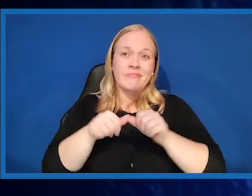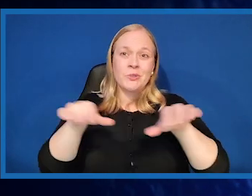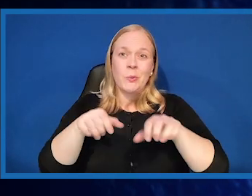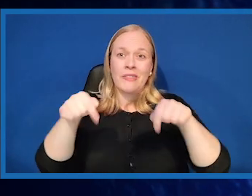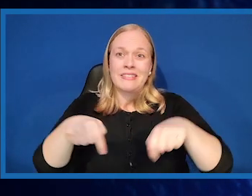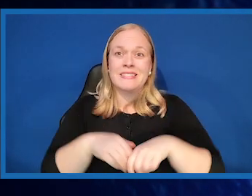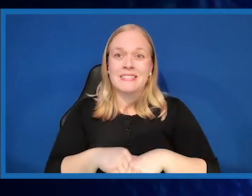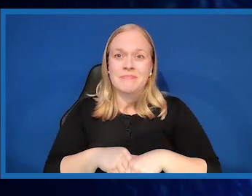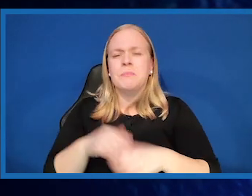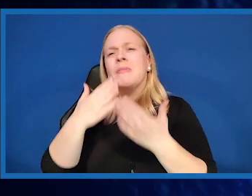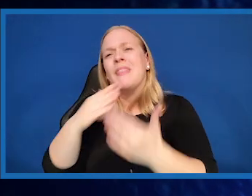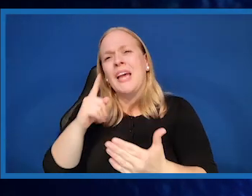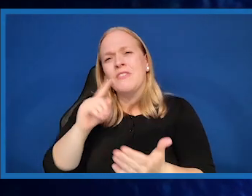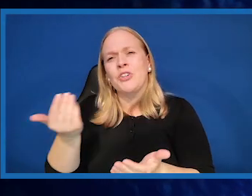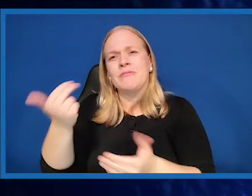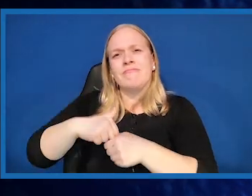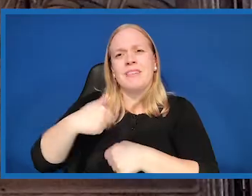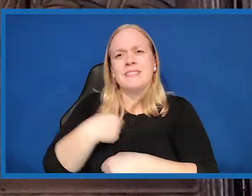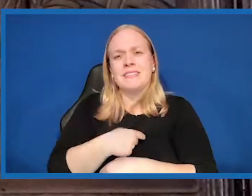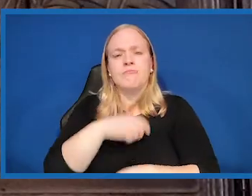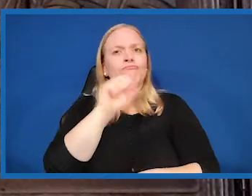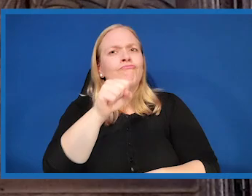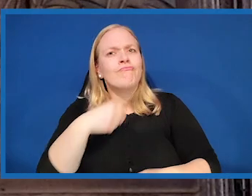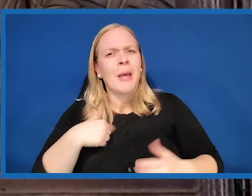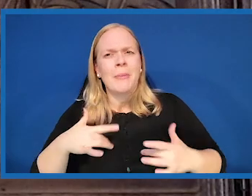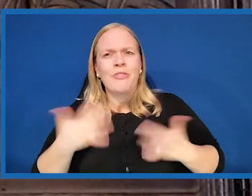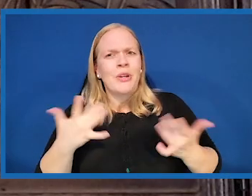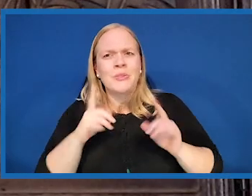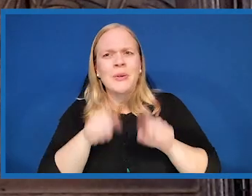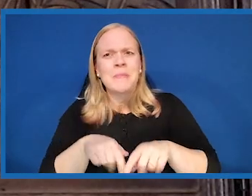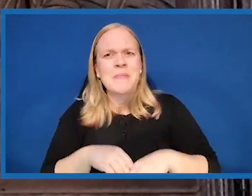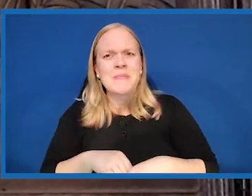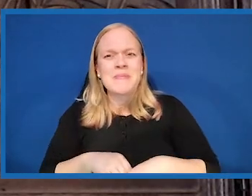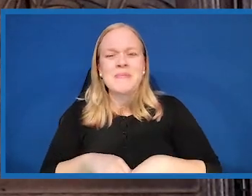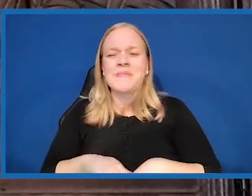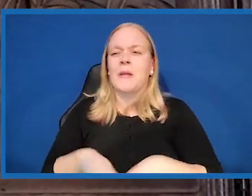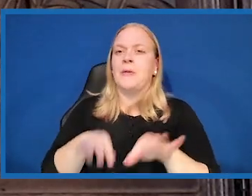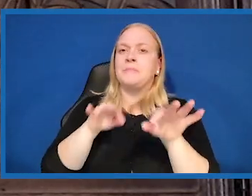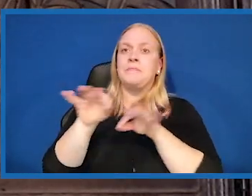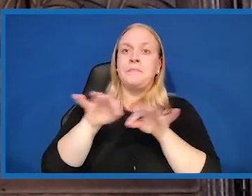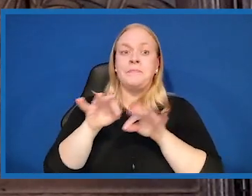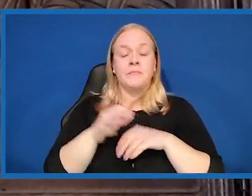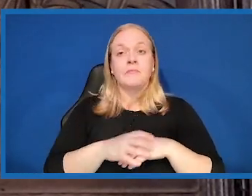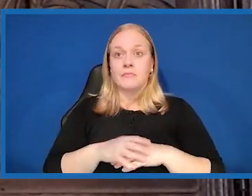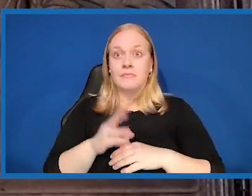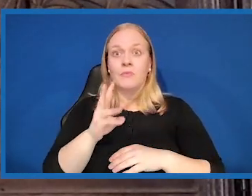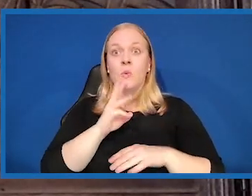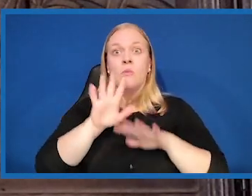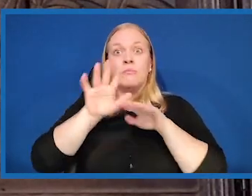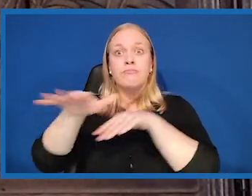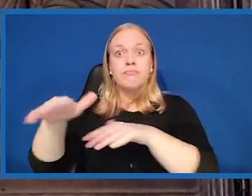I'M SUPER HAPPY TO BE HERE. REAL WORLD IMPACTS OF OUR RISING OCEANS CAN BE SEEN IN COASTAL COMMUNITIES LIKE